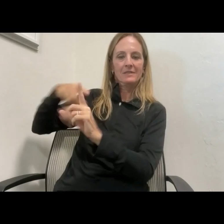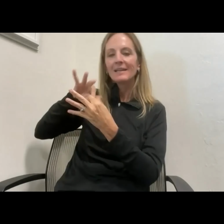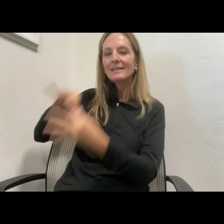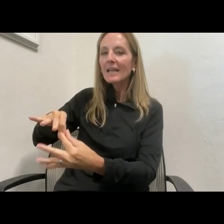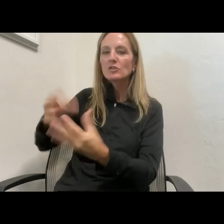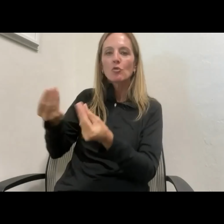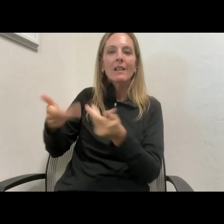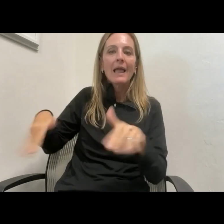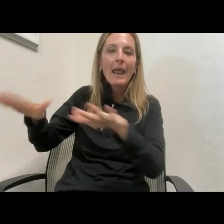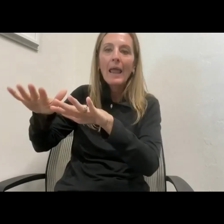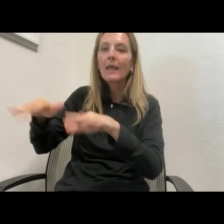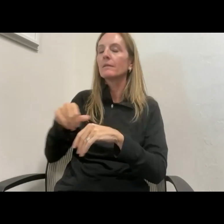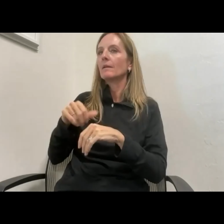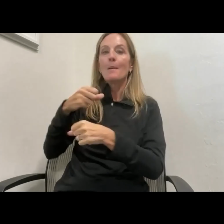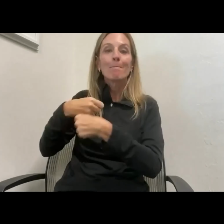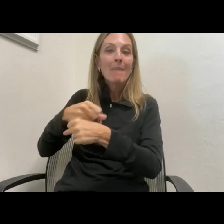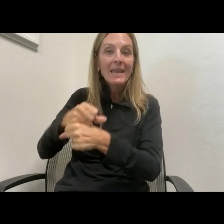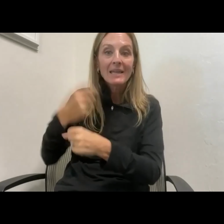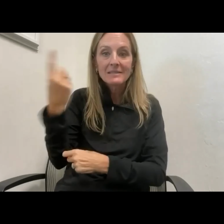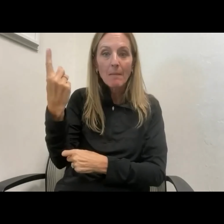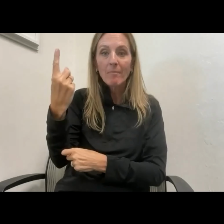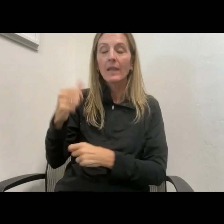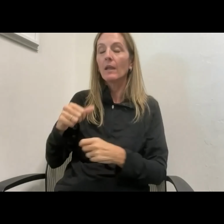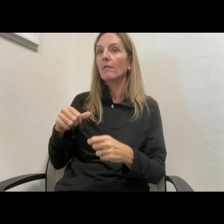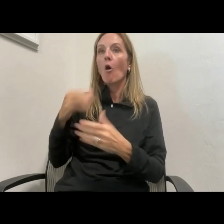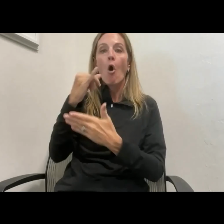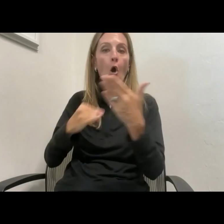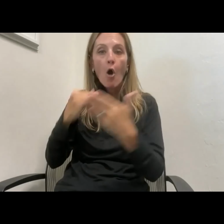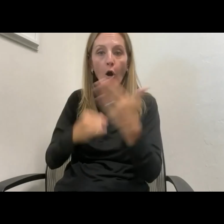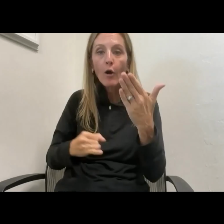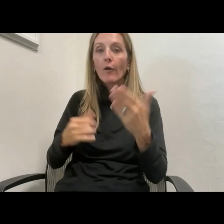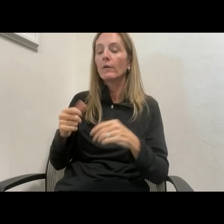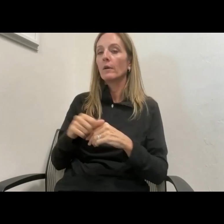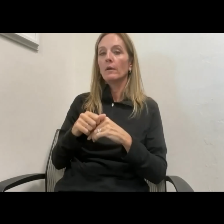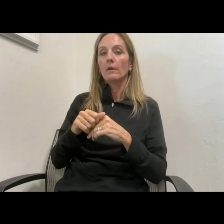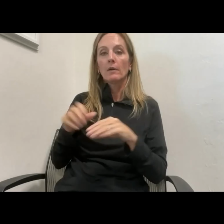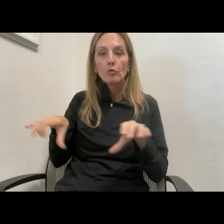through making something with our hands is so important yeah like gardening, like